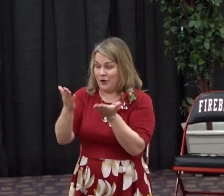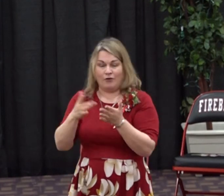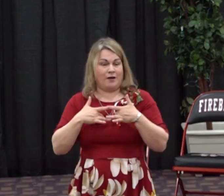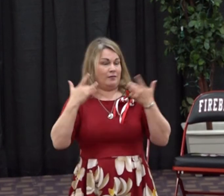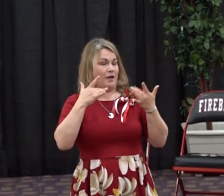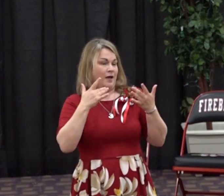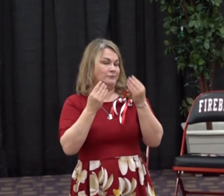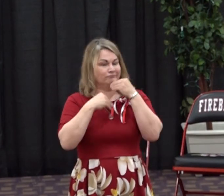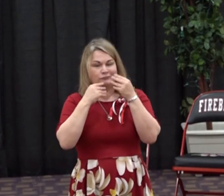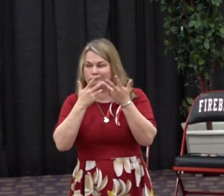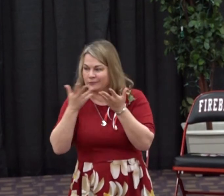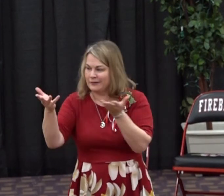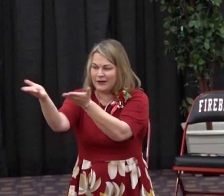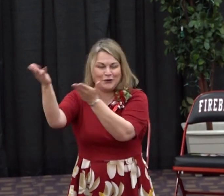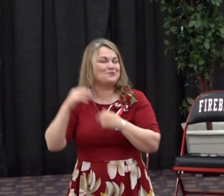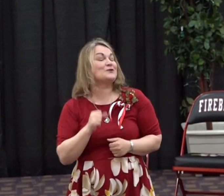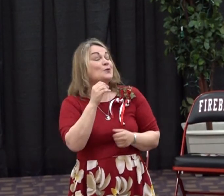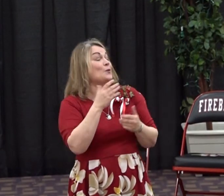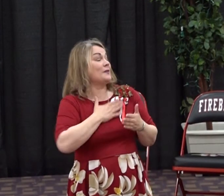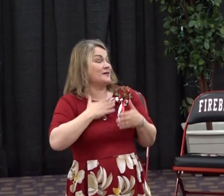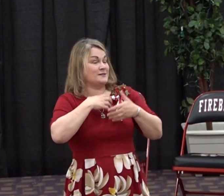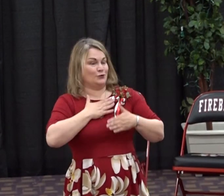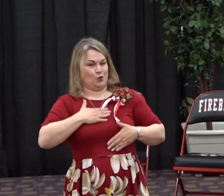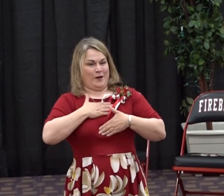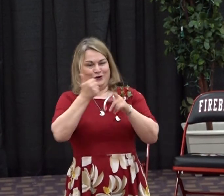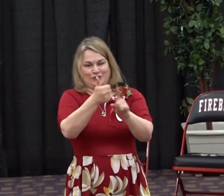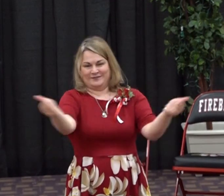We also have cake here to enjoy.